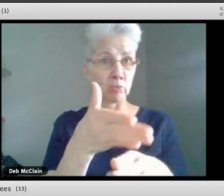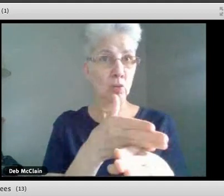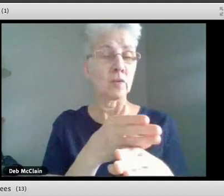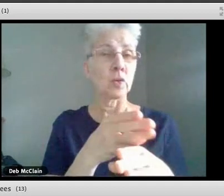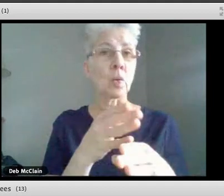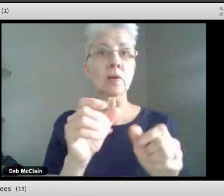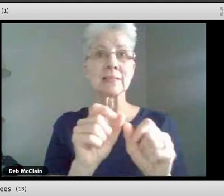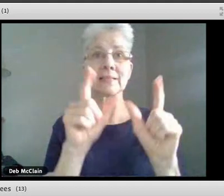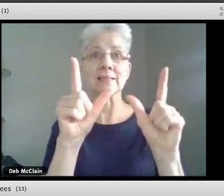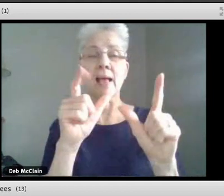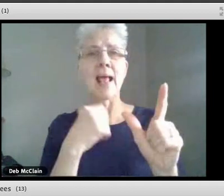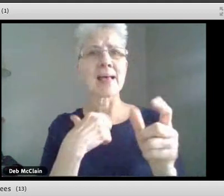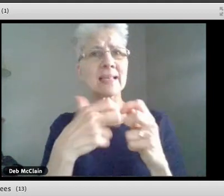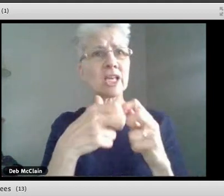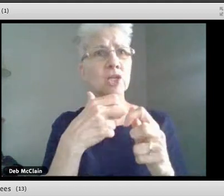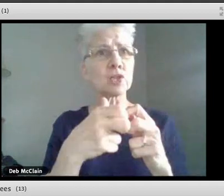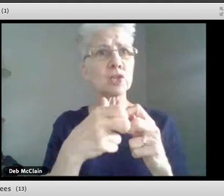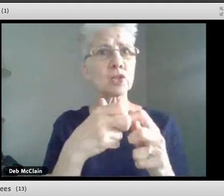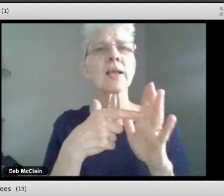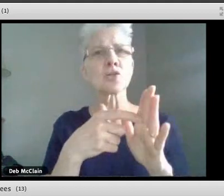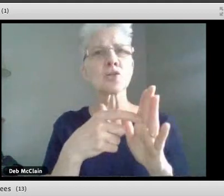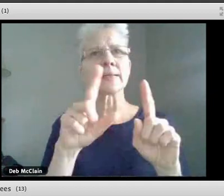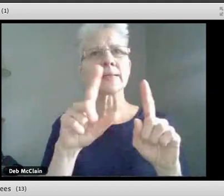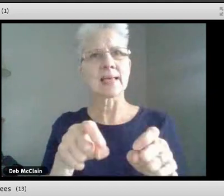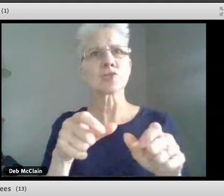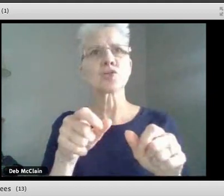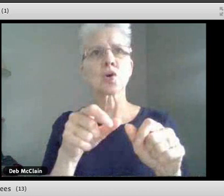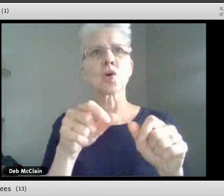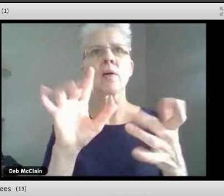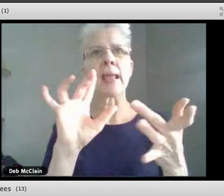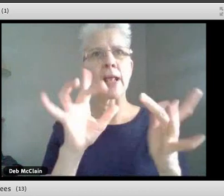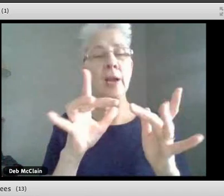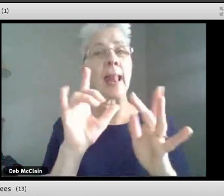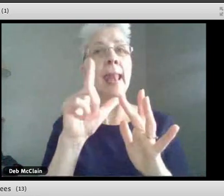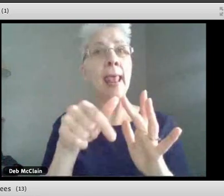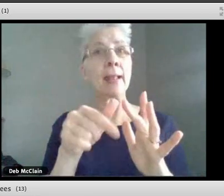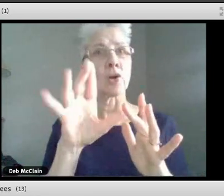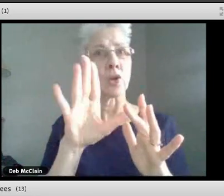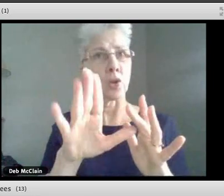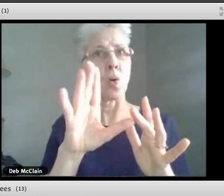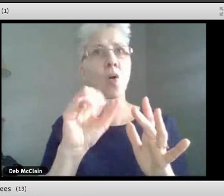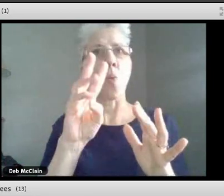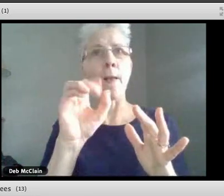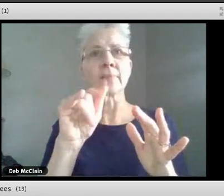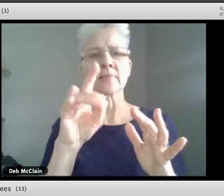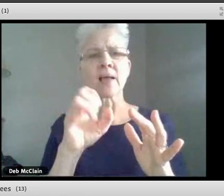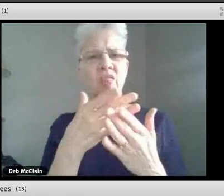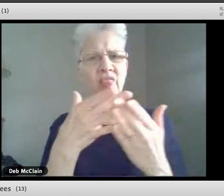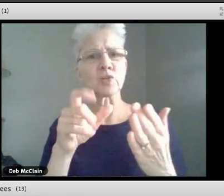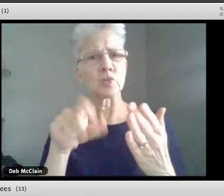how you can test your site a little bit later. These are things you need to think about. Go ahead and do it.